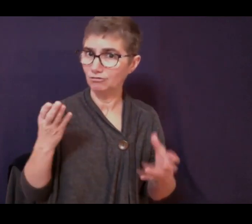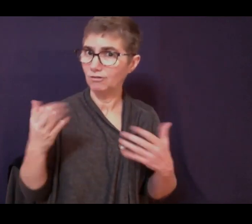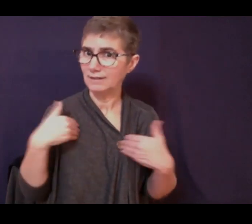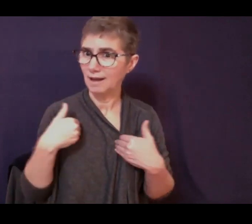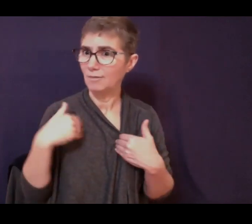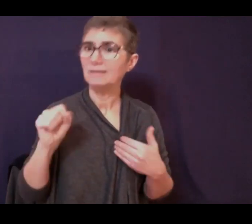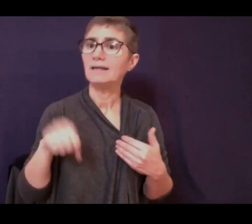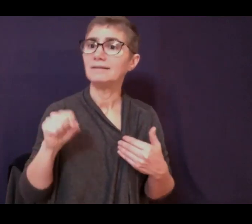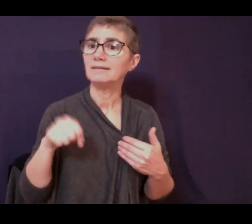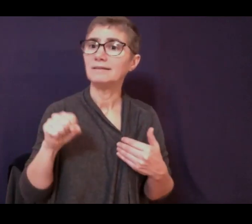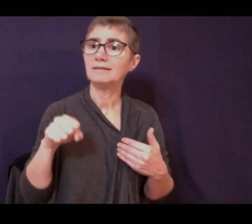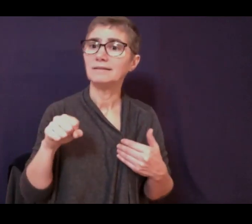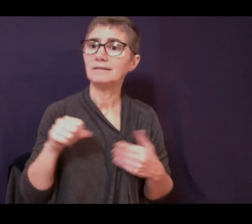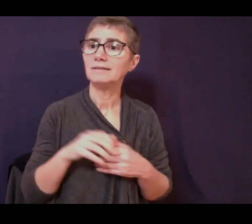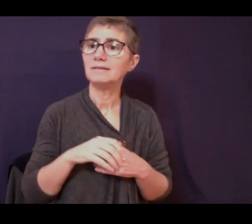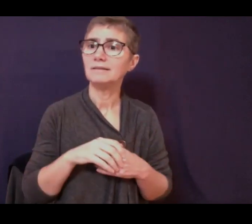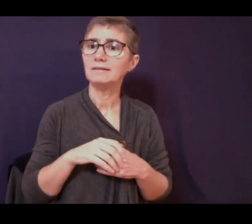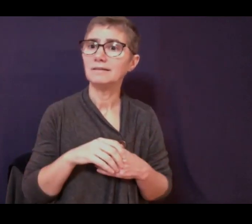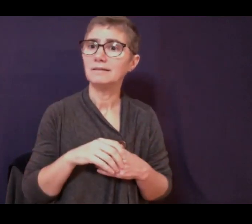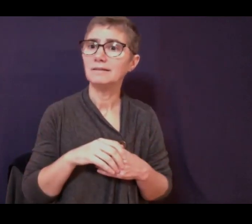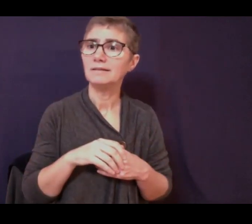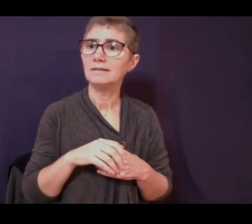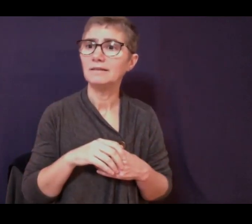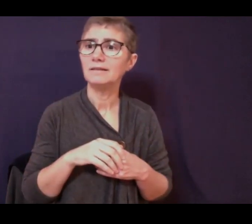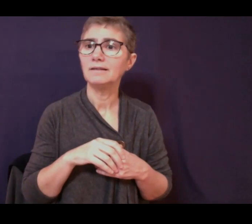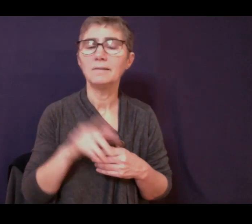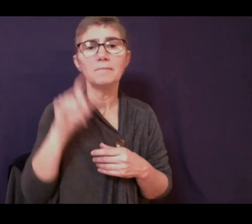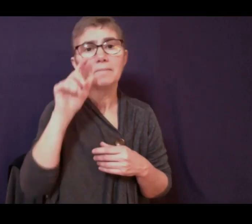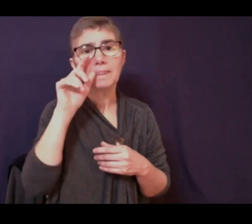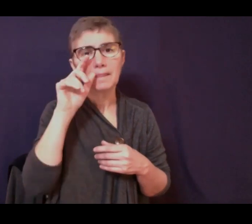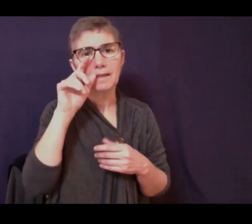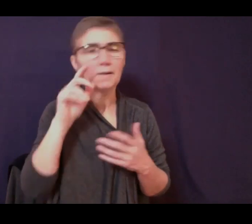the reason that people like miniature horses I mean there's several there's lots of reasons